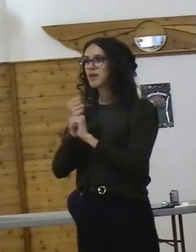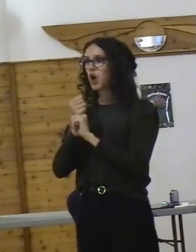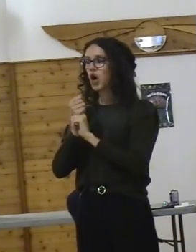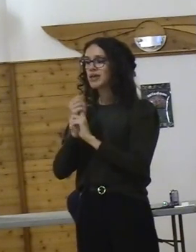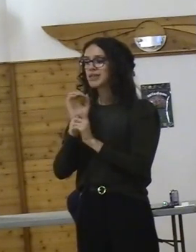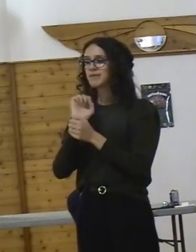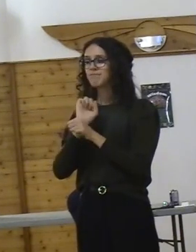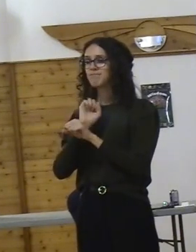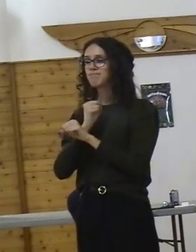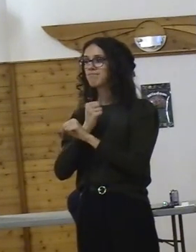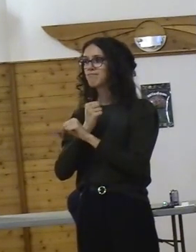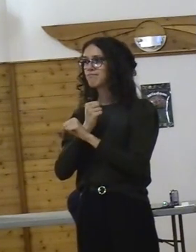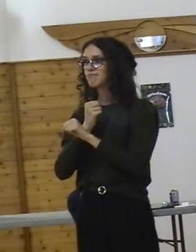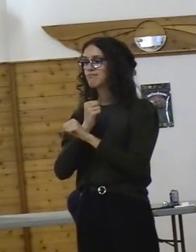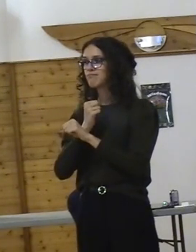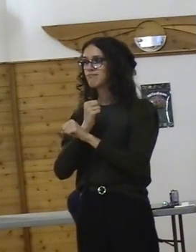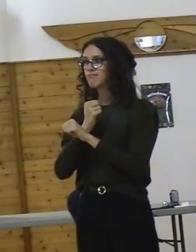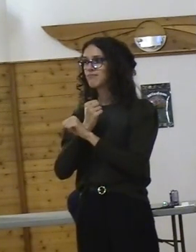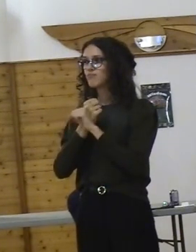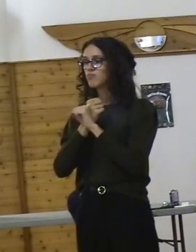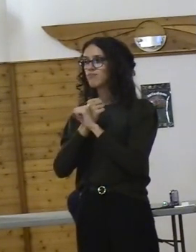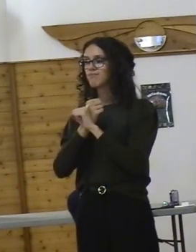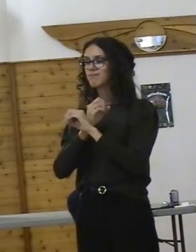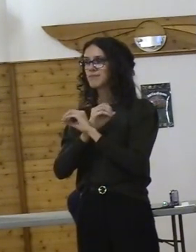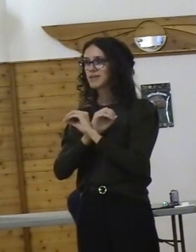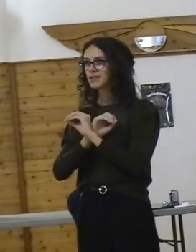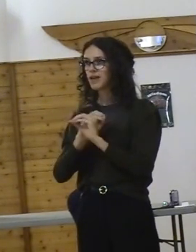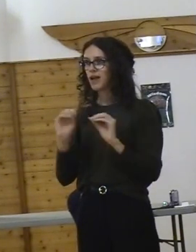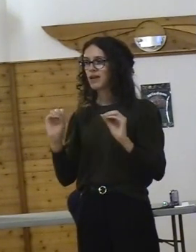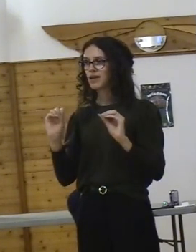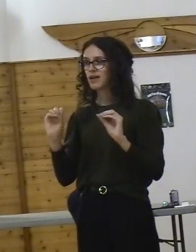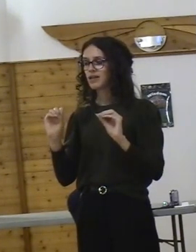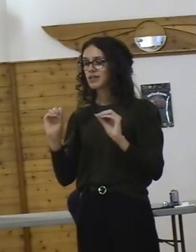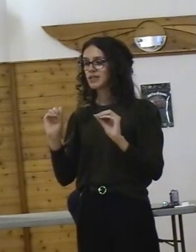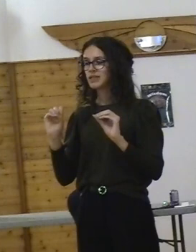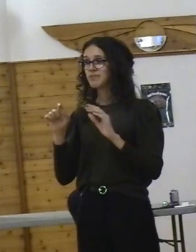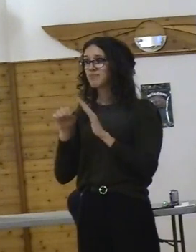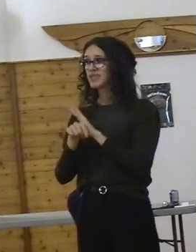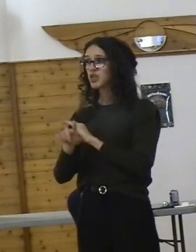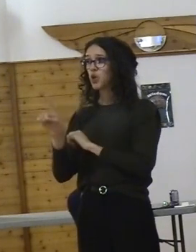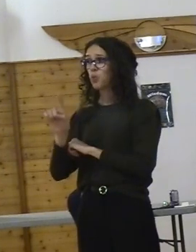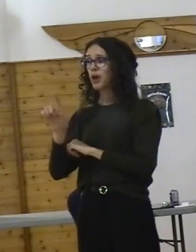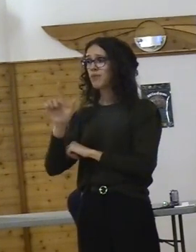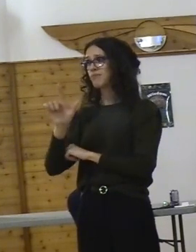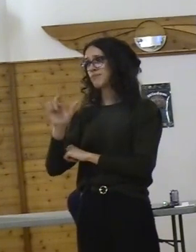He was murdered in Mid Lake.